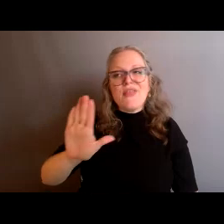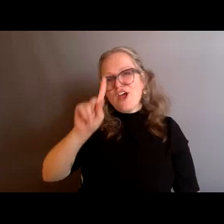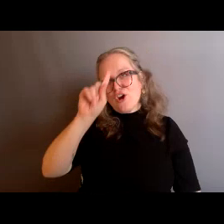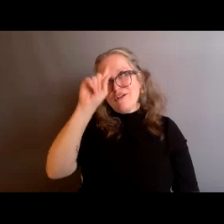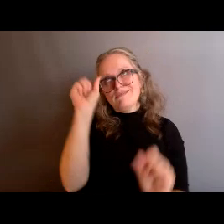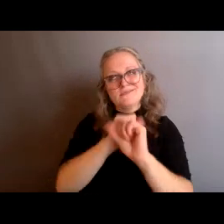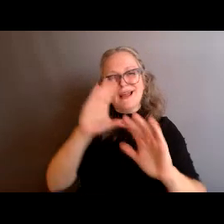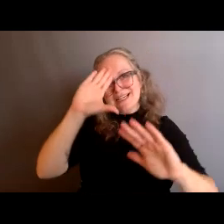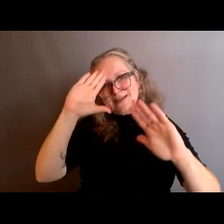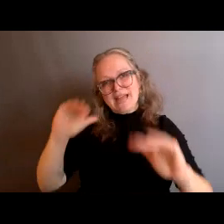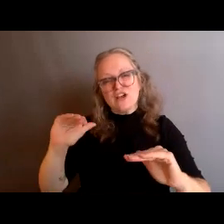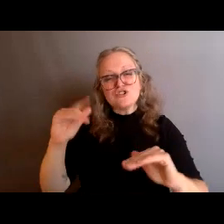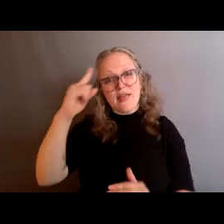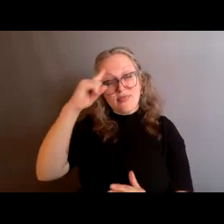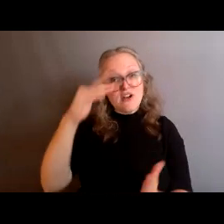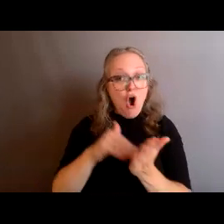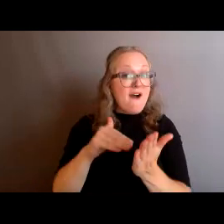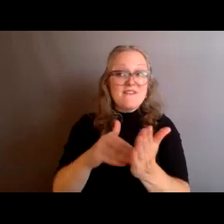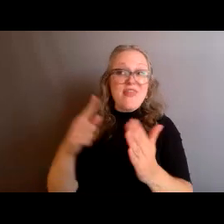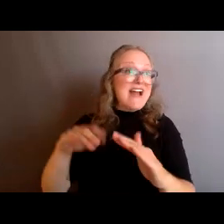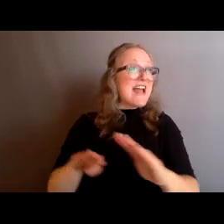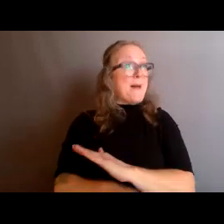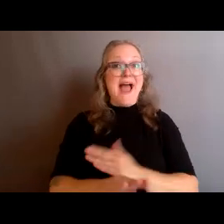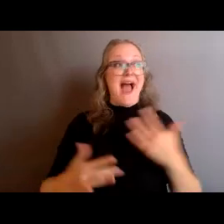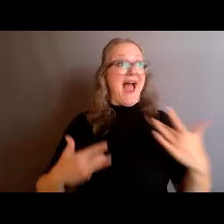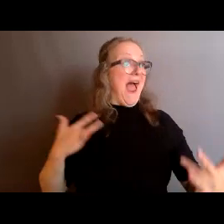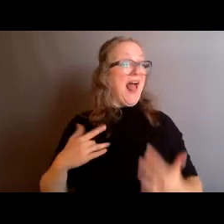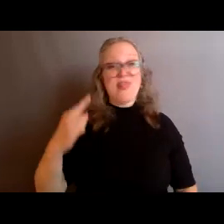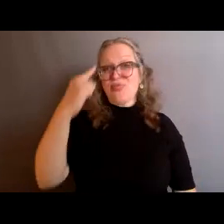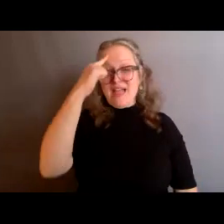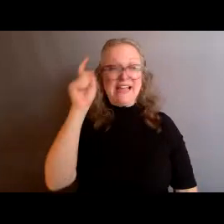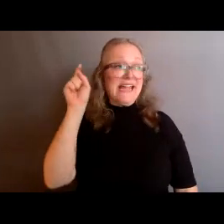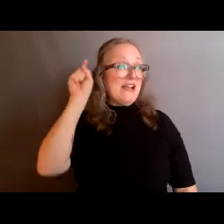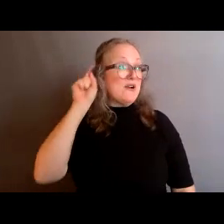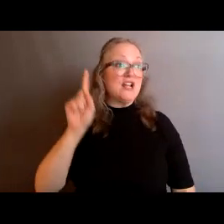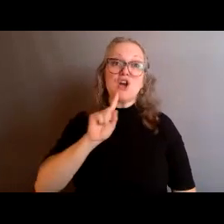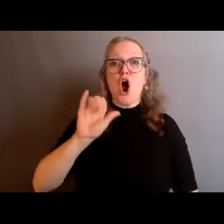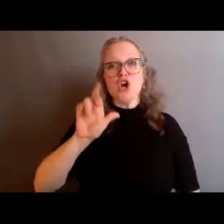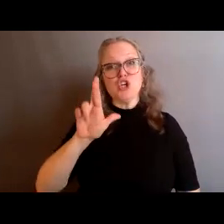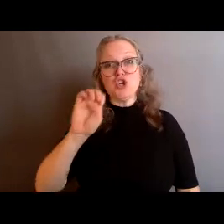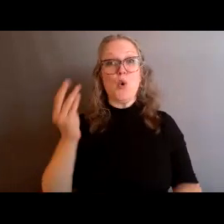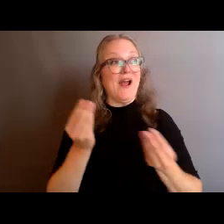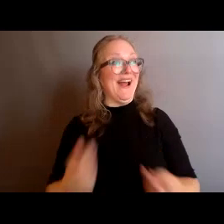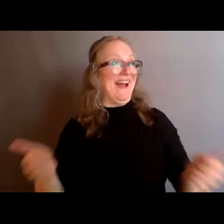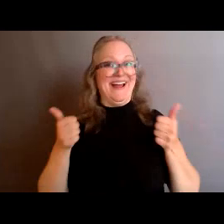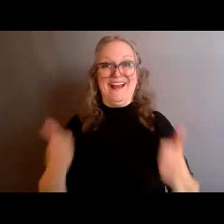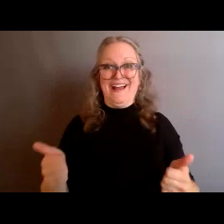I think there's a lot of times they come in thinking that maybe hearing aids are a cure. Do you ever run into that, or how do you address that?